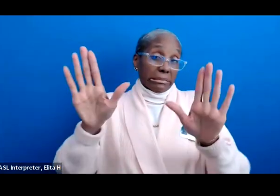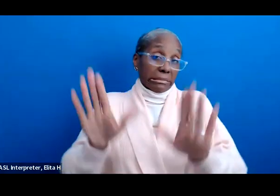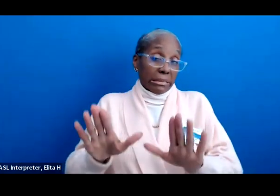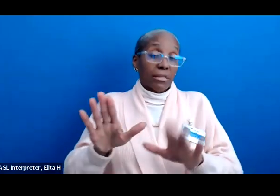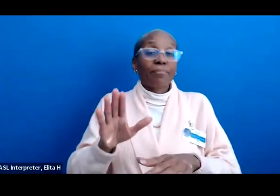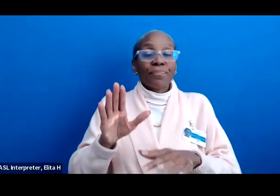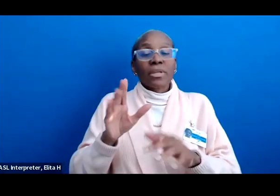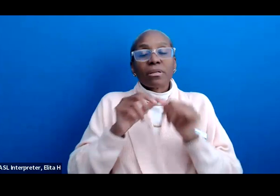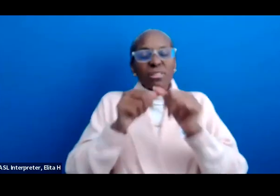Yeah, it goes on Sunday as well.